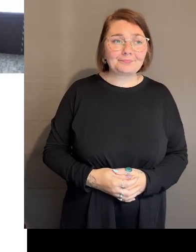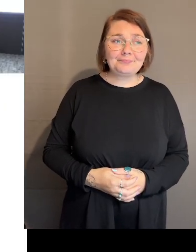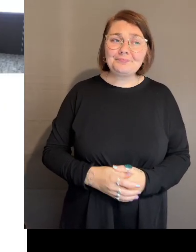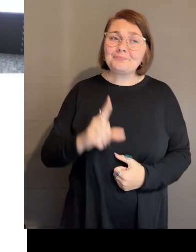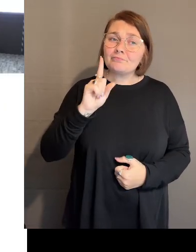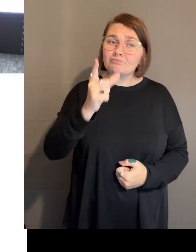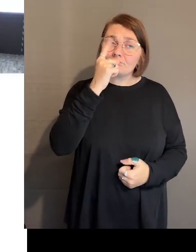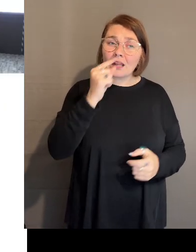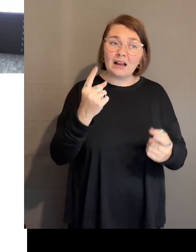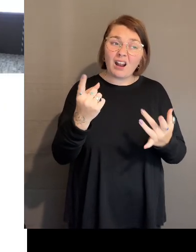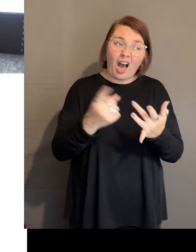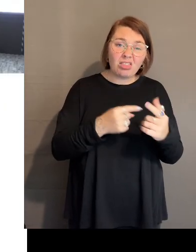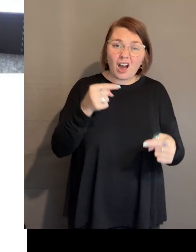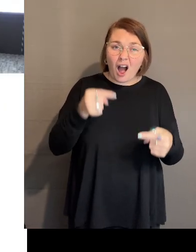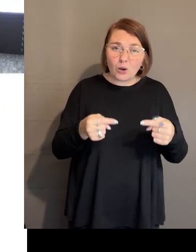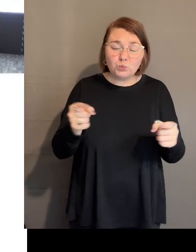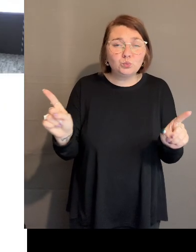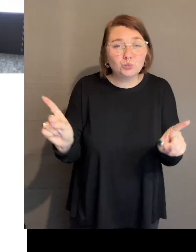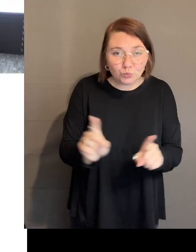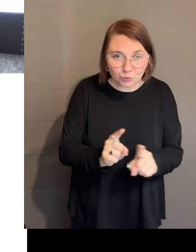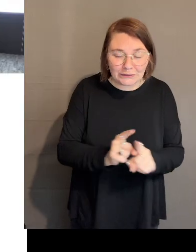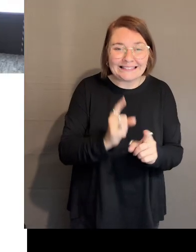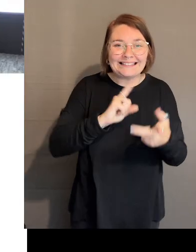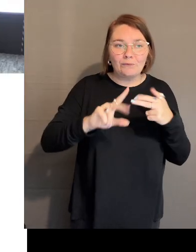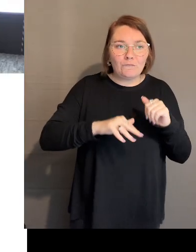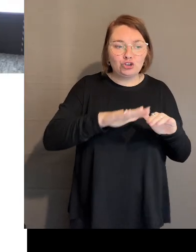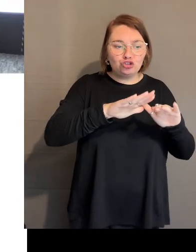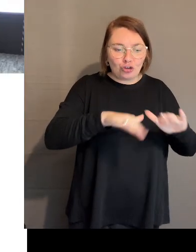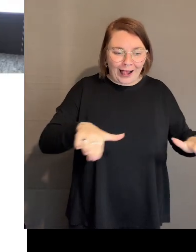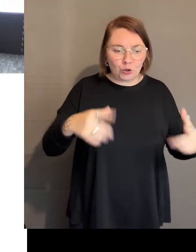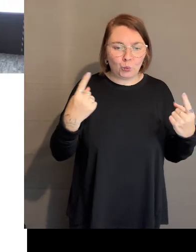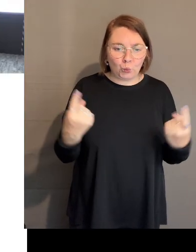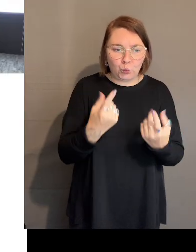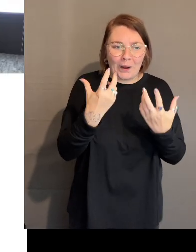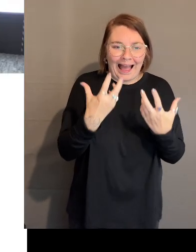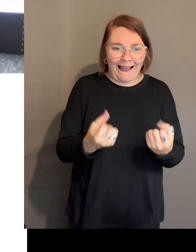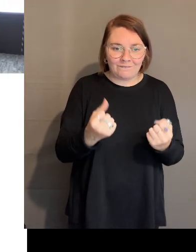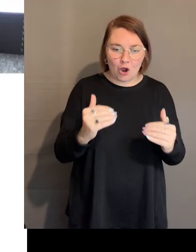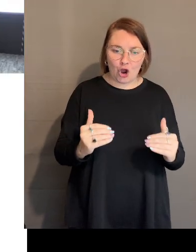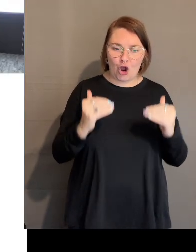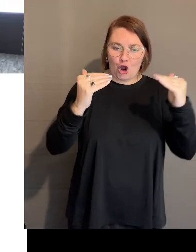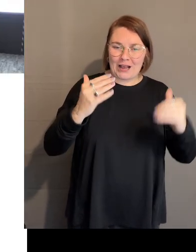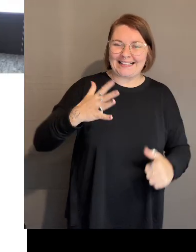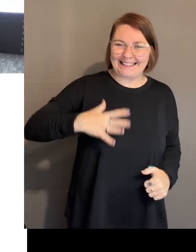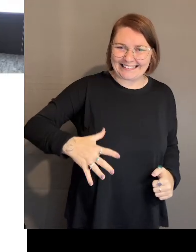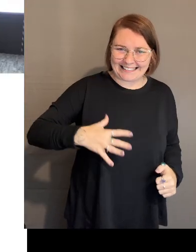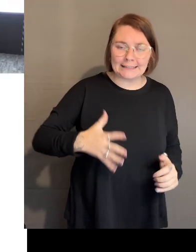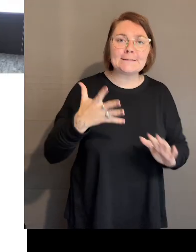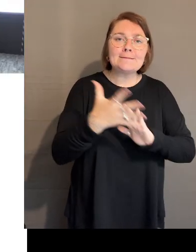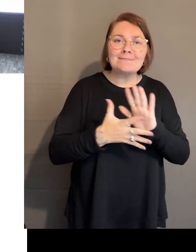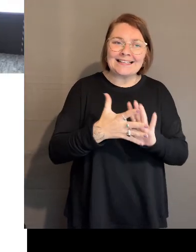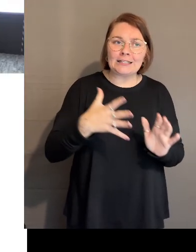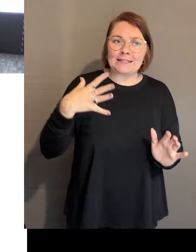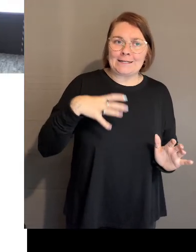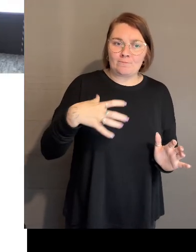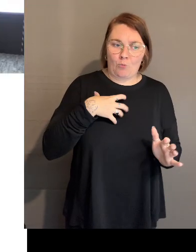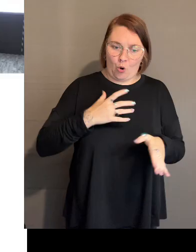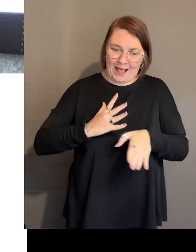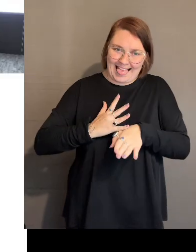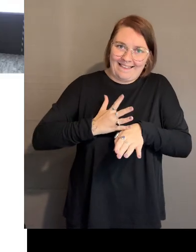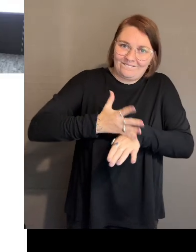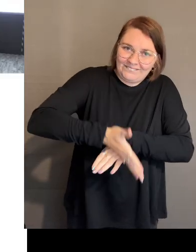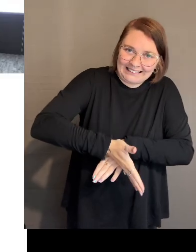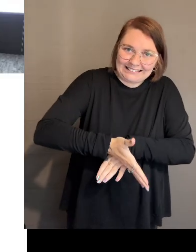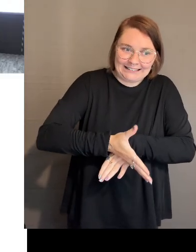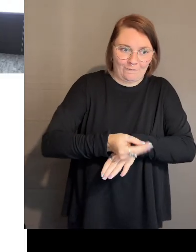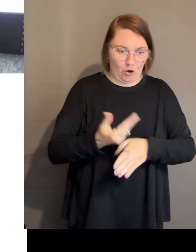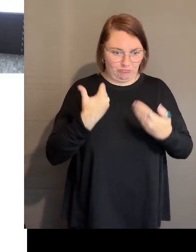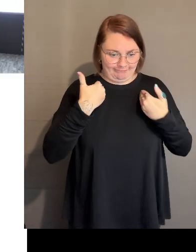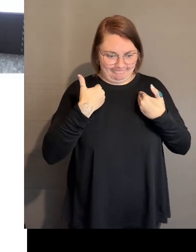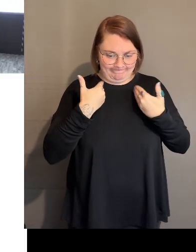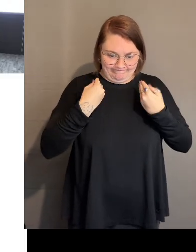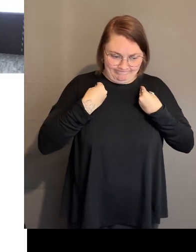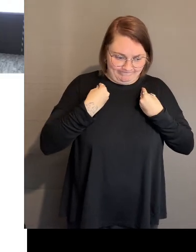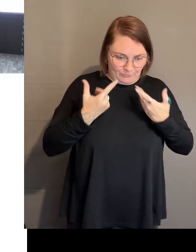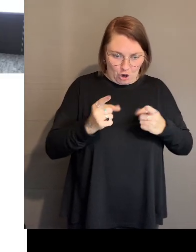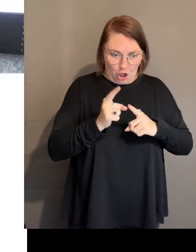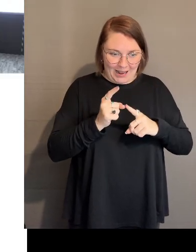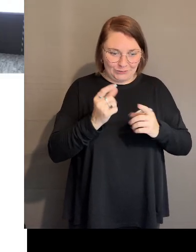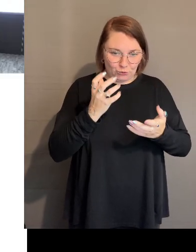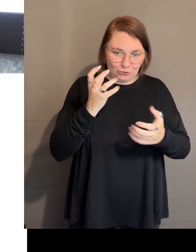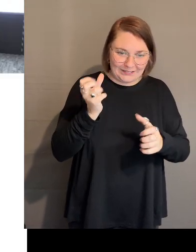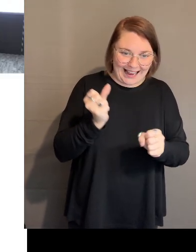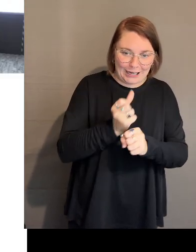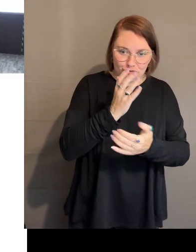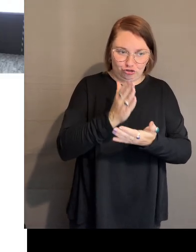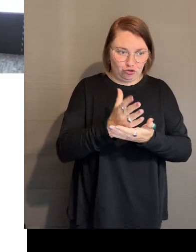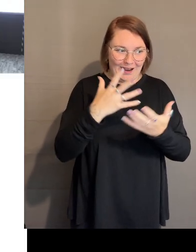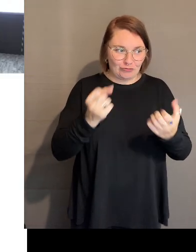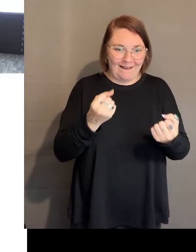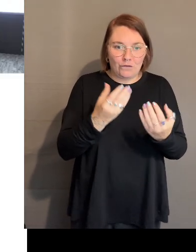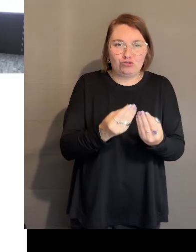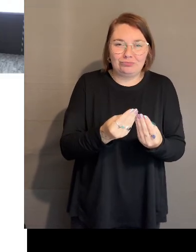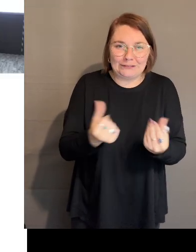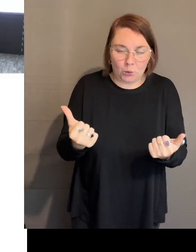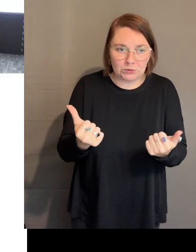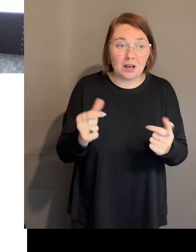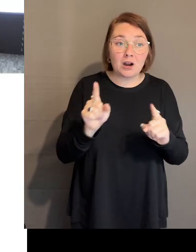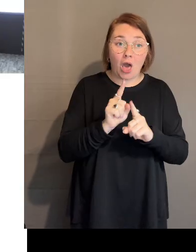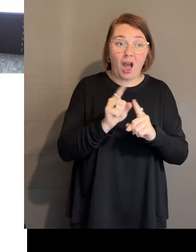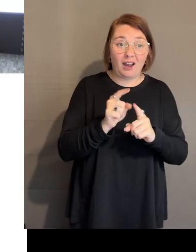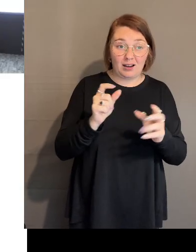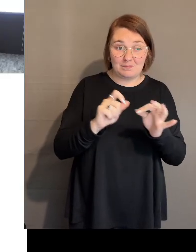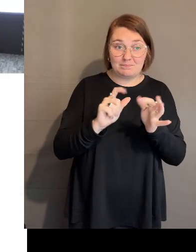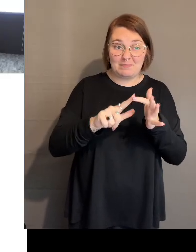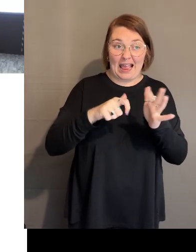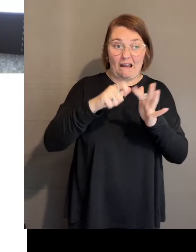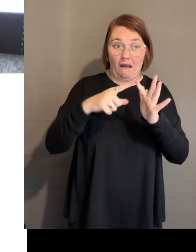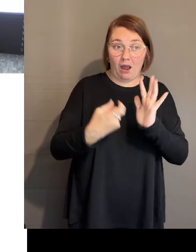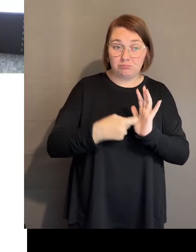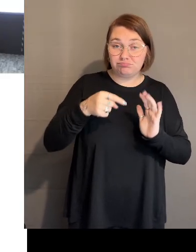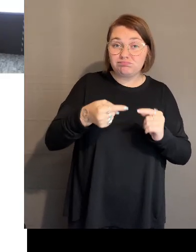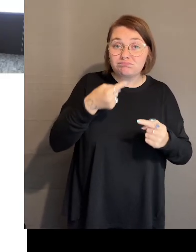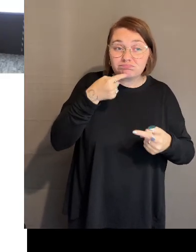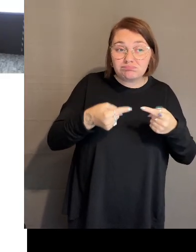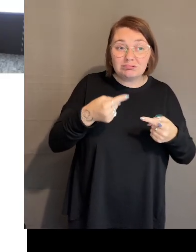But you could make the other argument as well. If you have a child with higher needs, it requires more effort from you in terms of getting those resources in. So, Becky, for example, would argue that